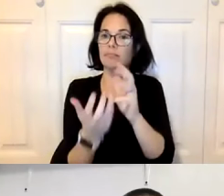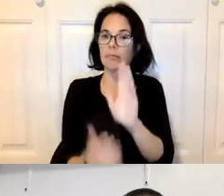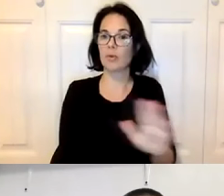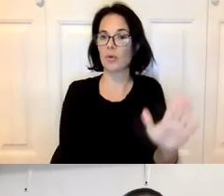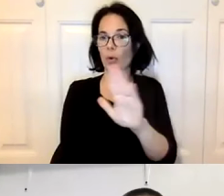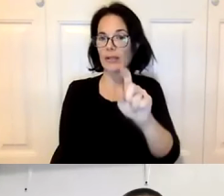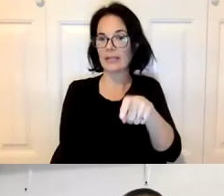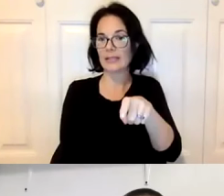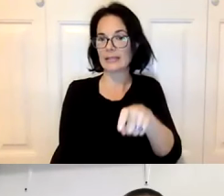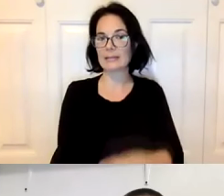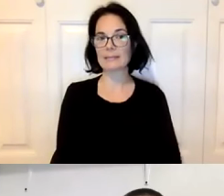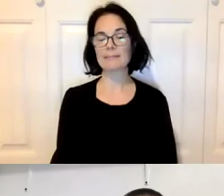Those were the high risk groups.